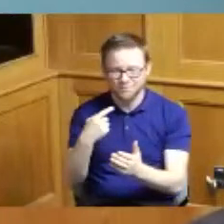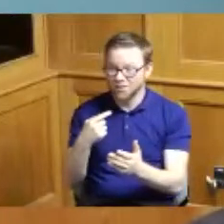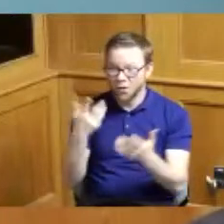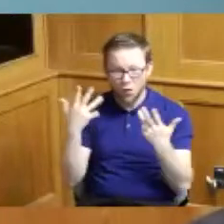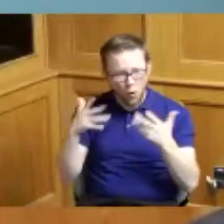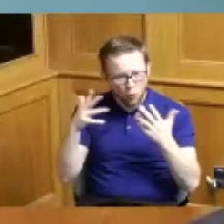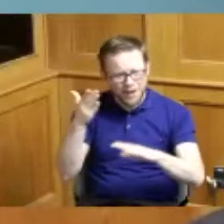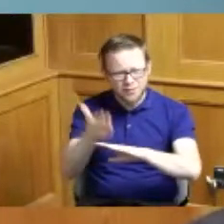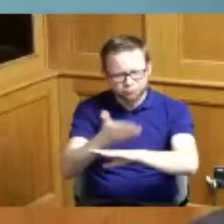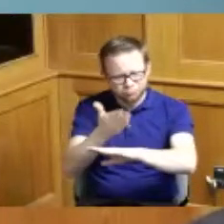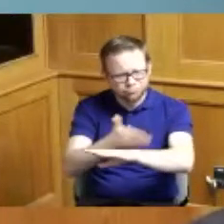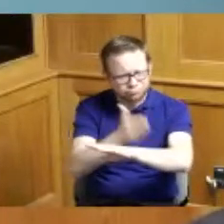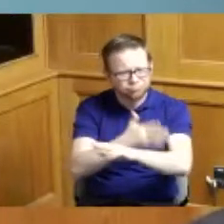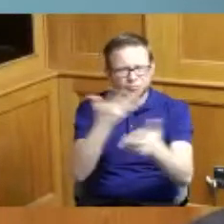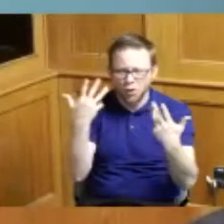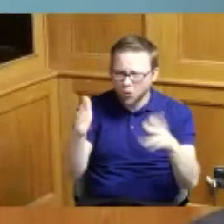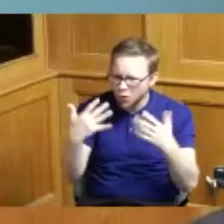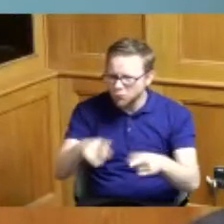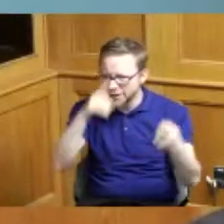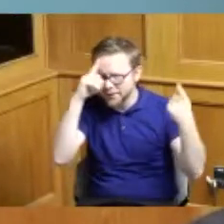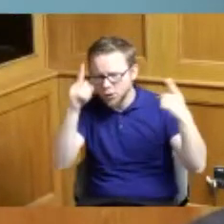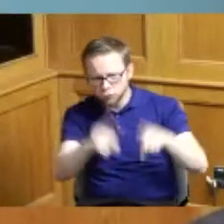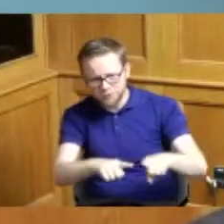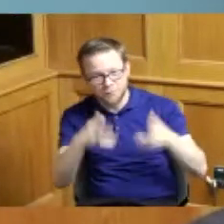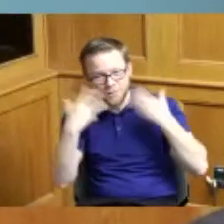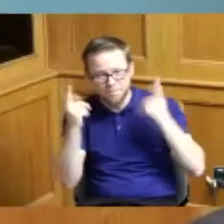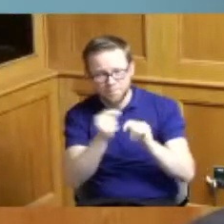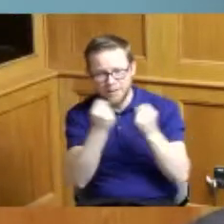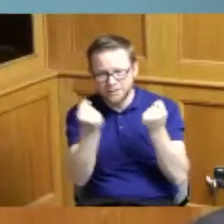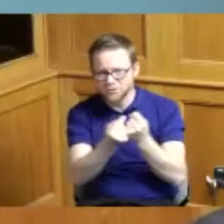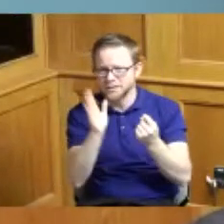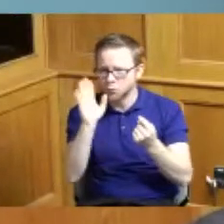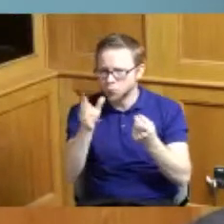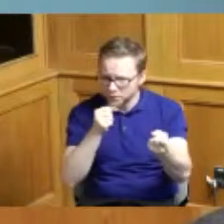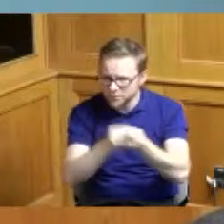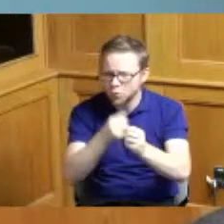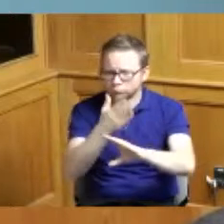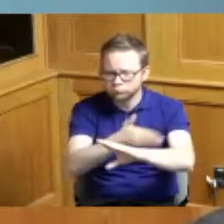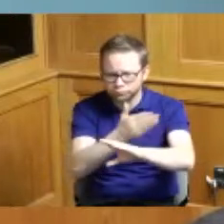we've already made an agreement with the Bengals uh that we we're committed to five million a year